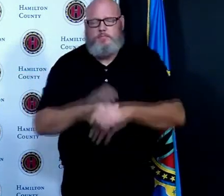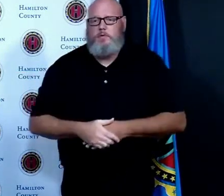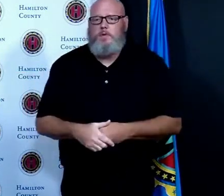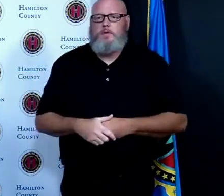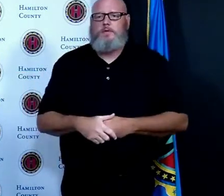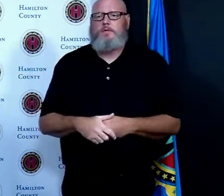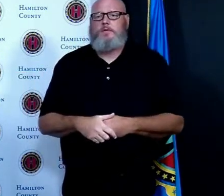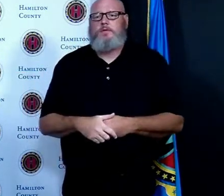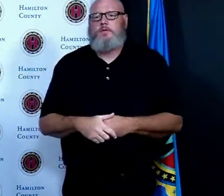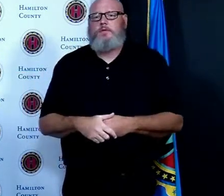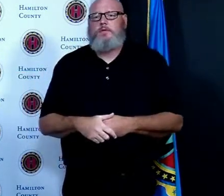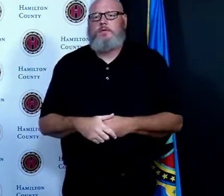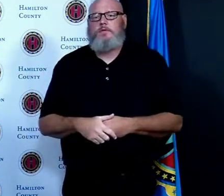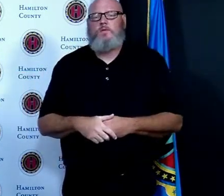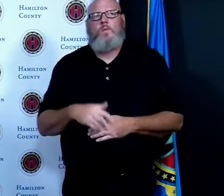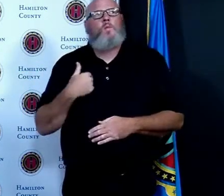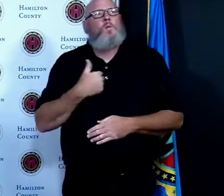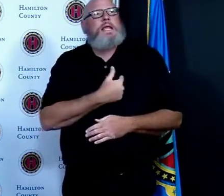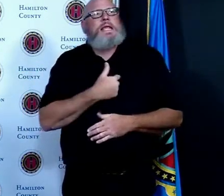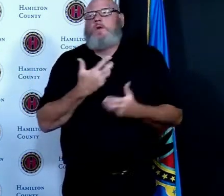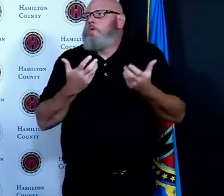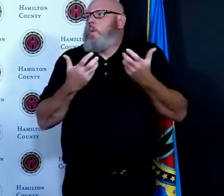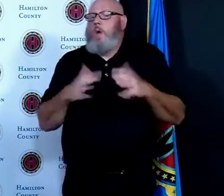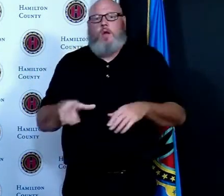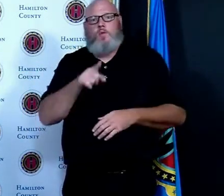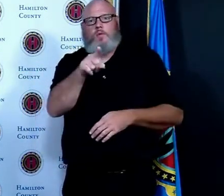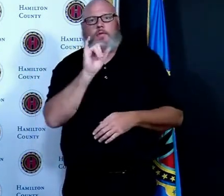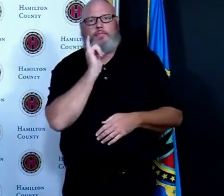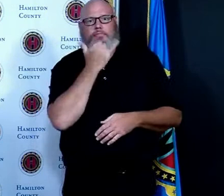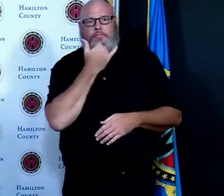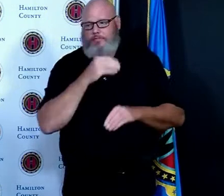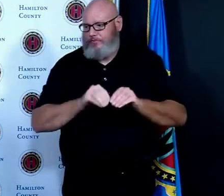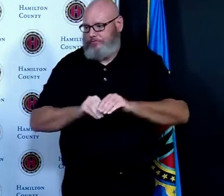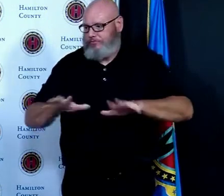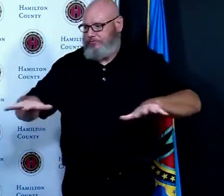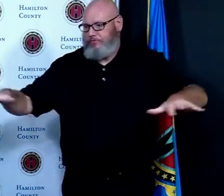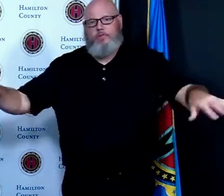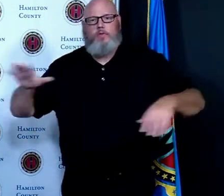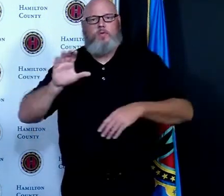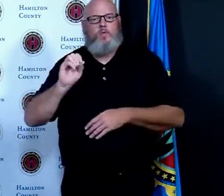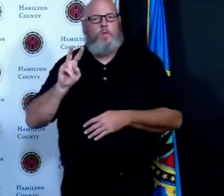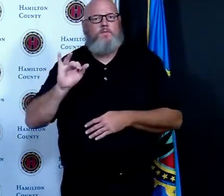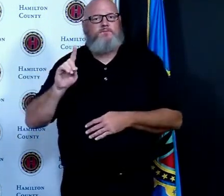just referenced we are at the highest numbers yet for Covid-19 cases here in Hamilton County